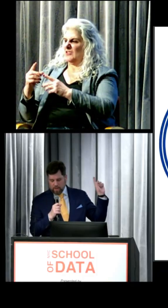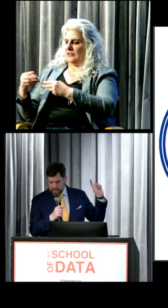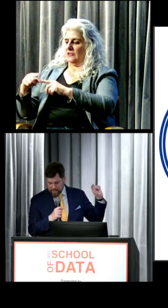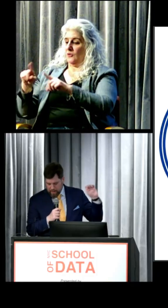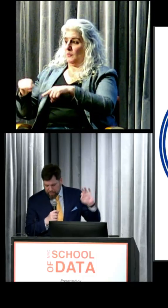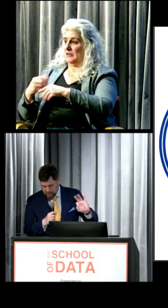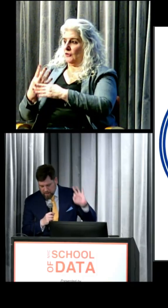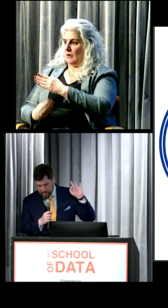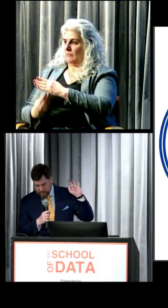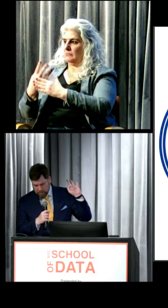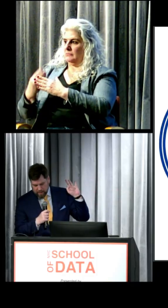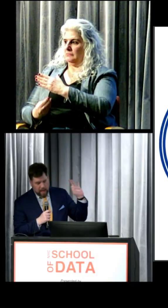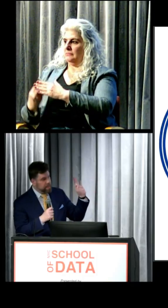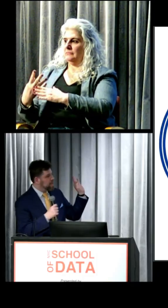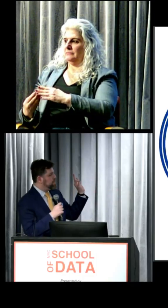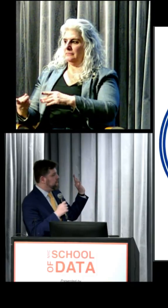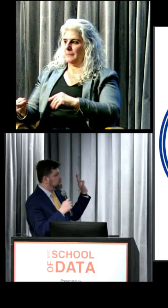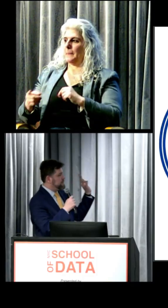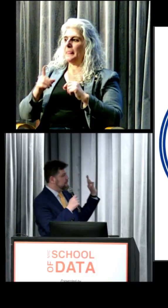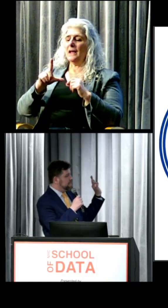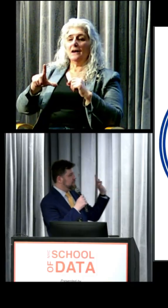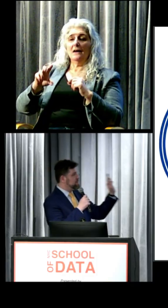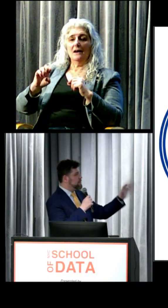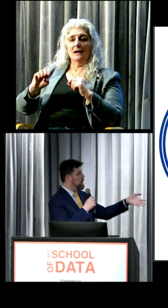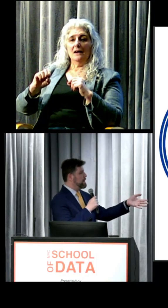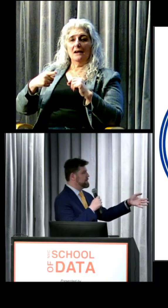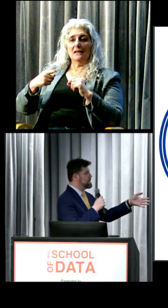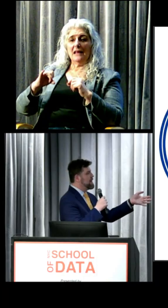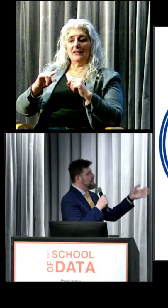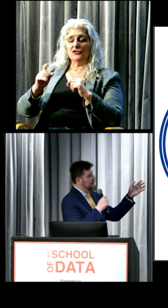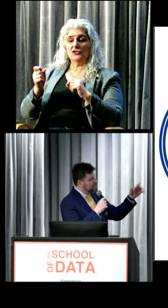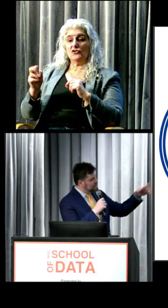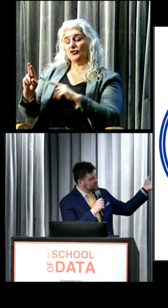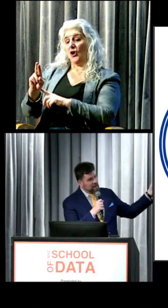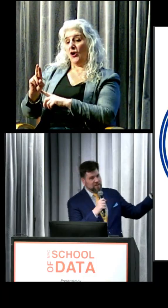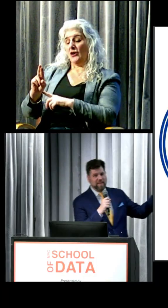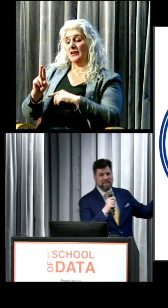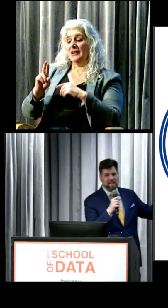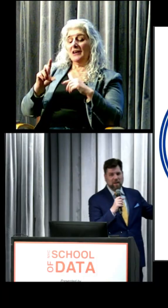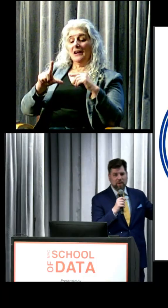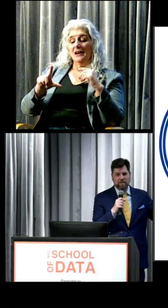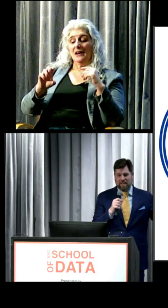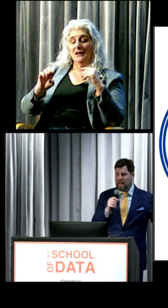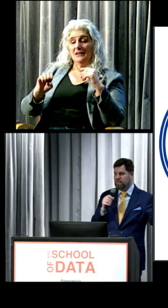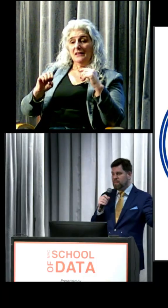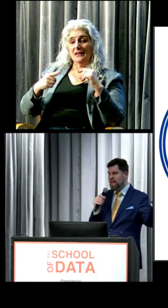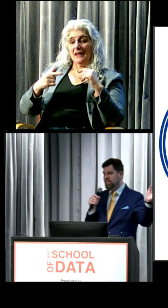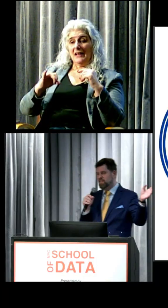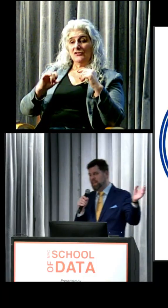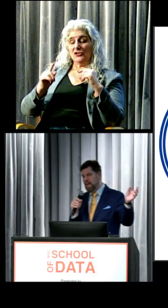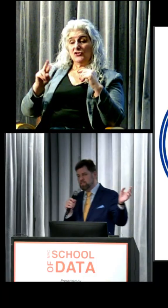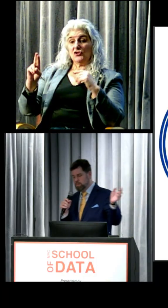We really wanted visitors to be able to step into the shoes of city planners, and by interacting